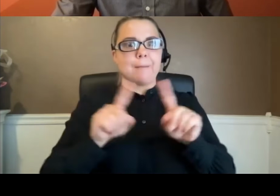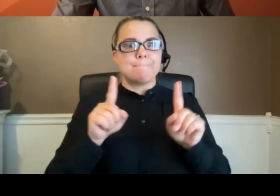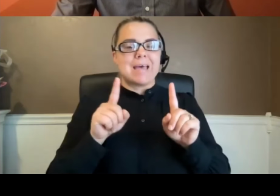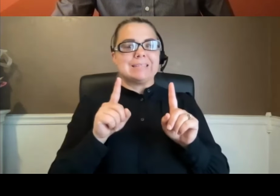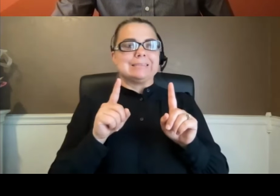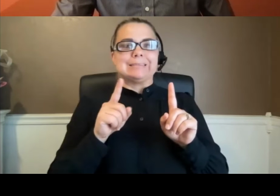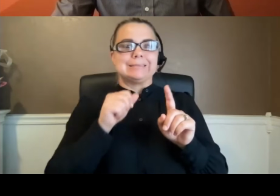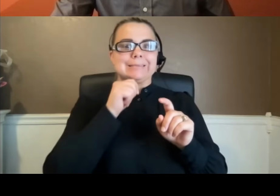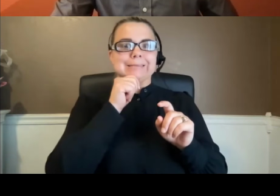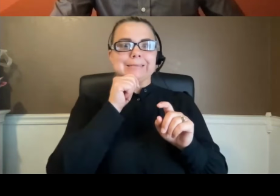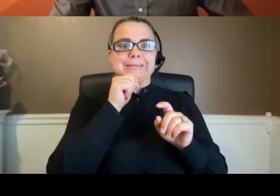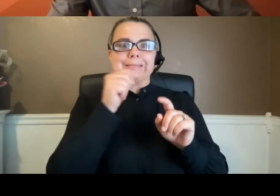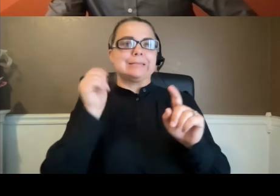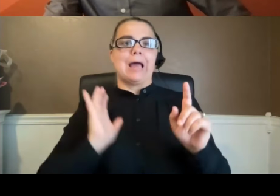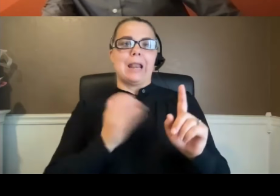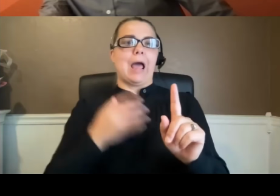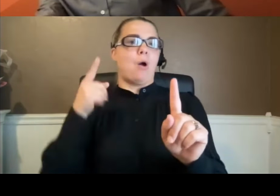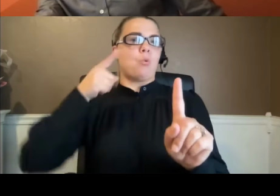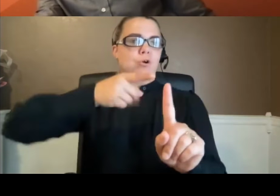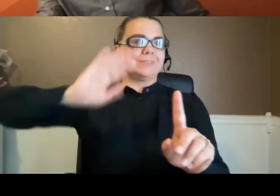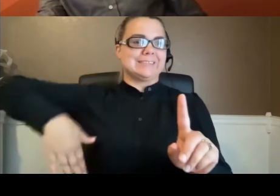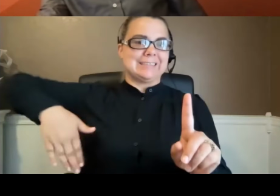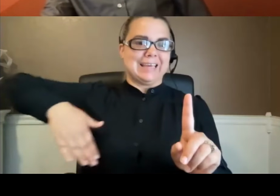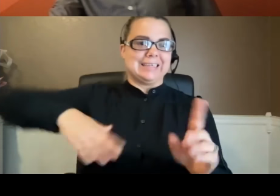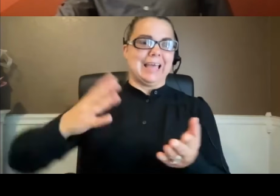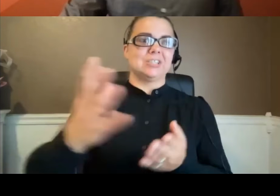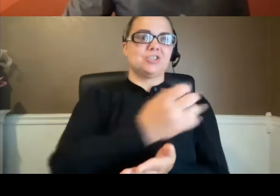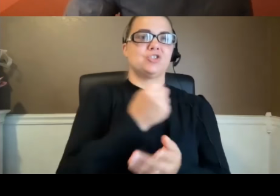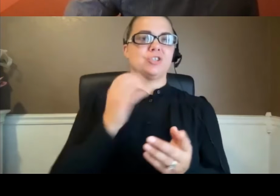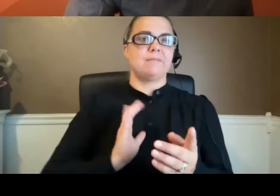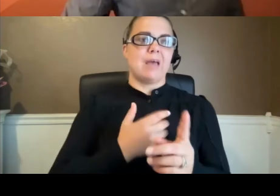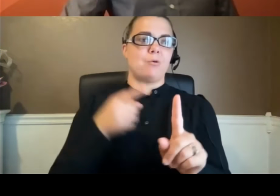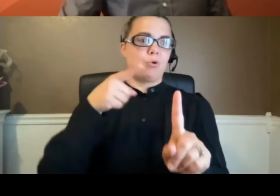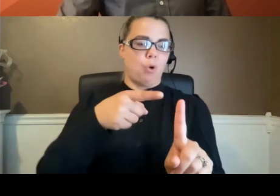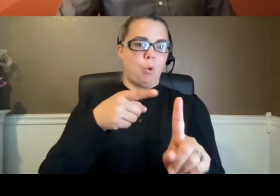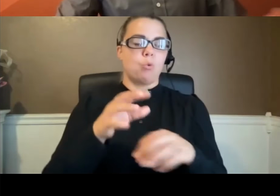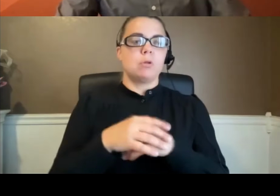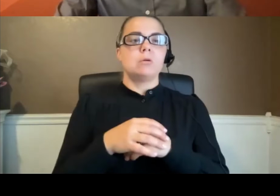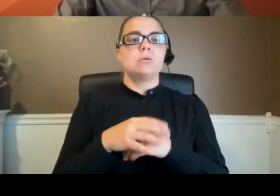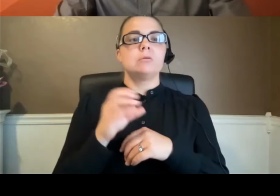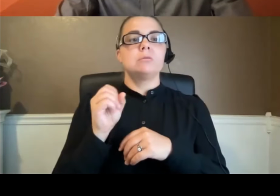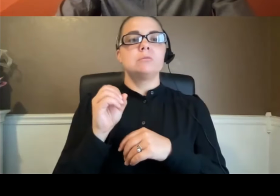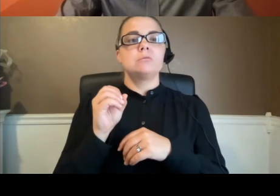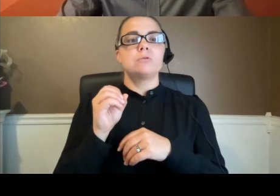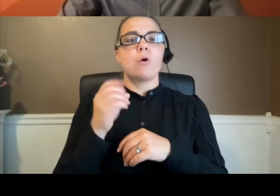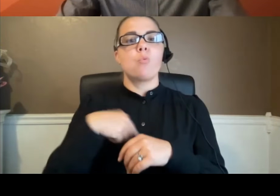like to submit that the immediate solution would be innovations around captions.